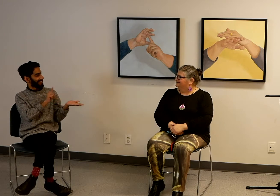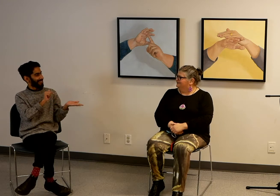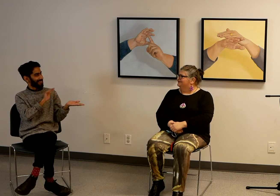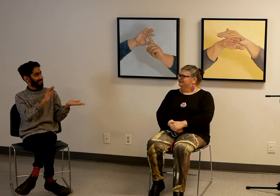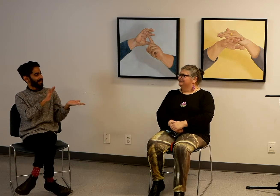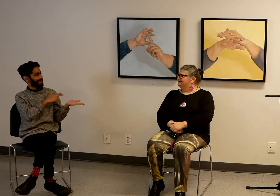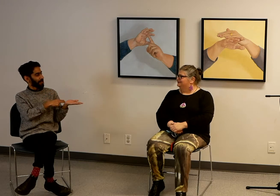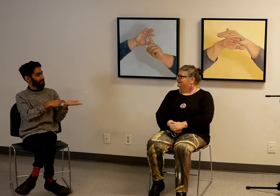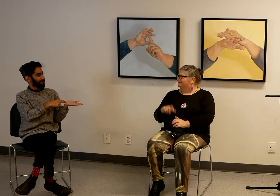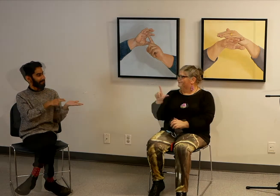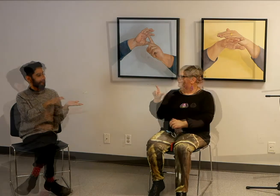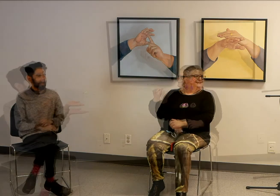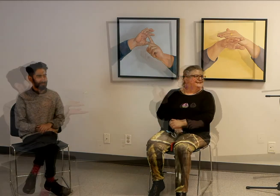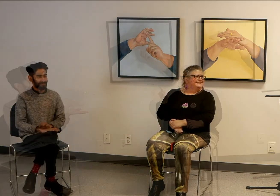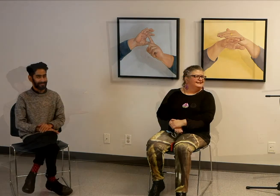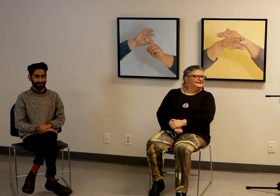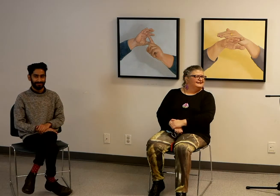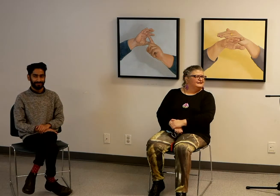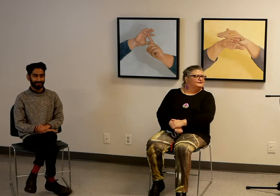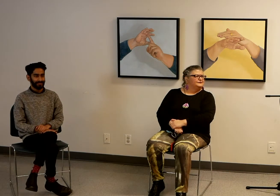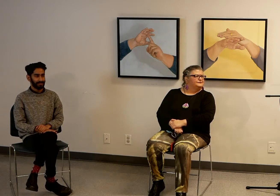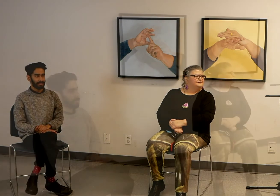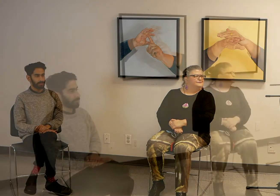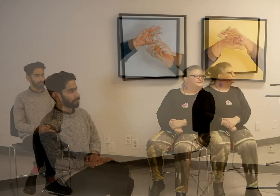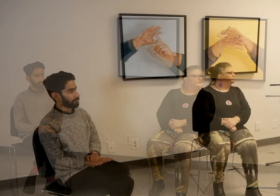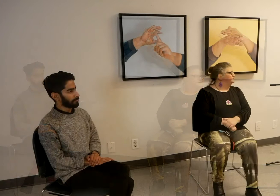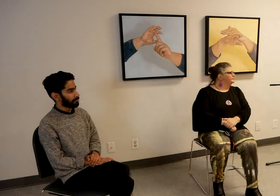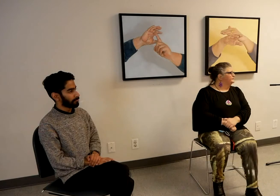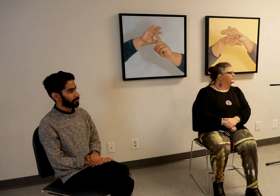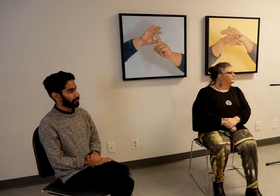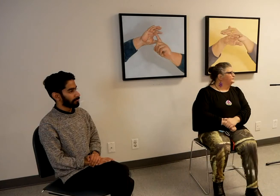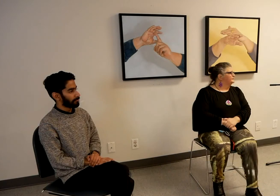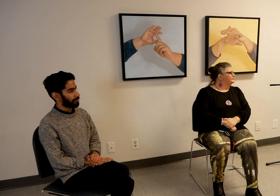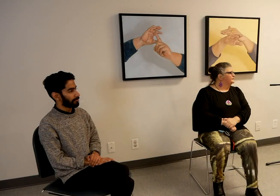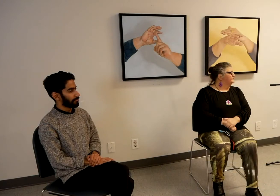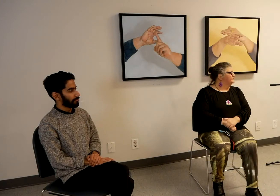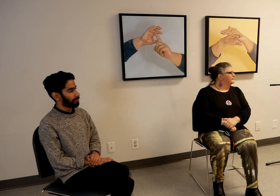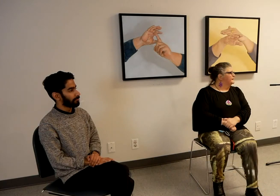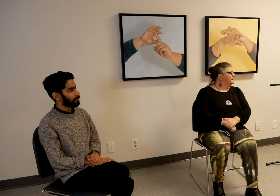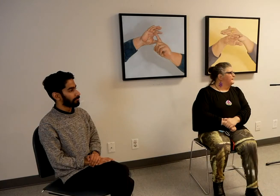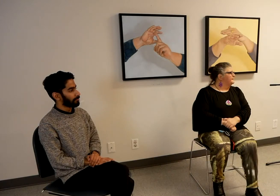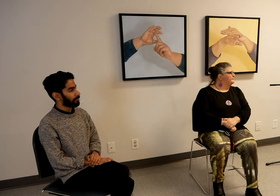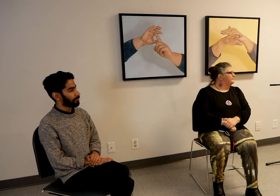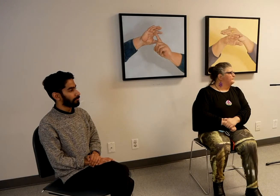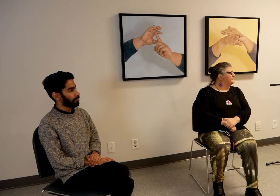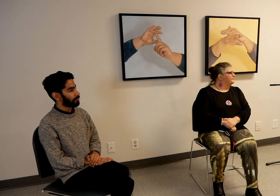with Laurie and Yuri I was wondering if you could add to our discussion today. That's why we've invited you here.